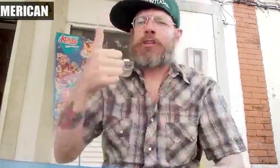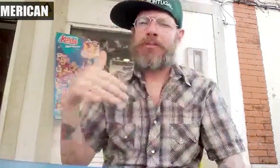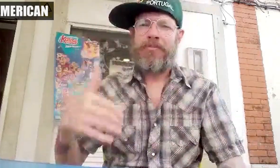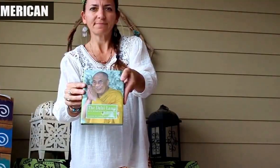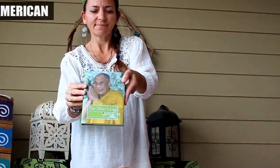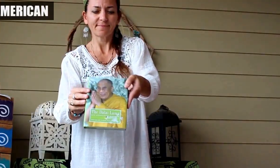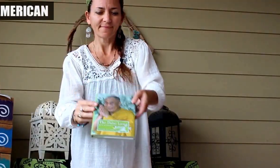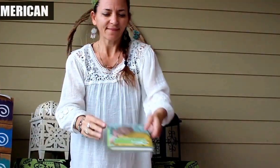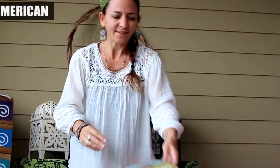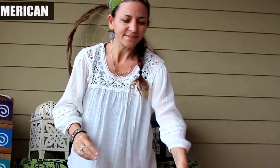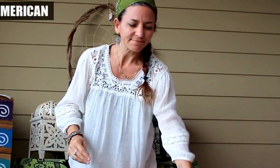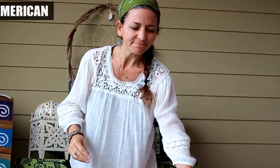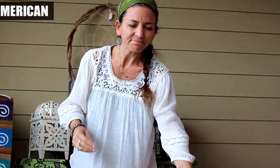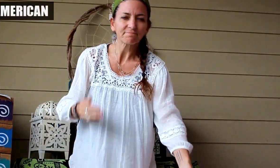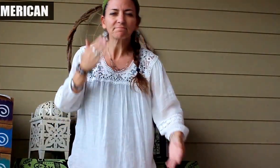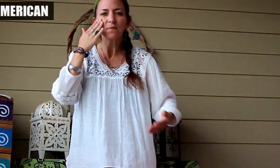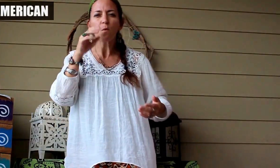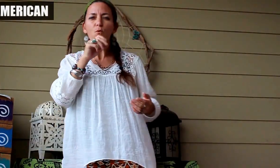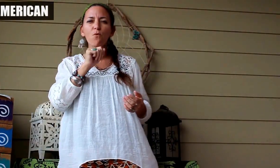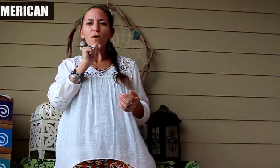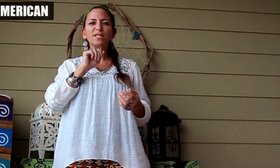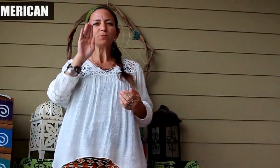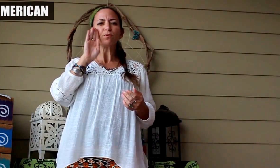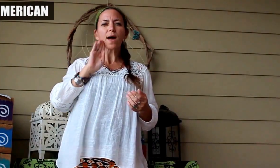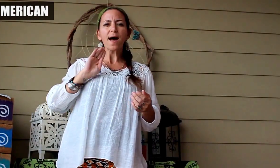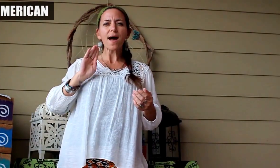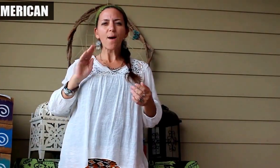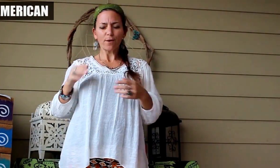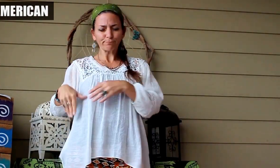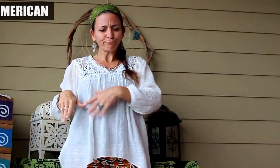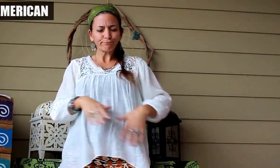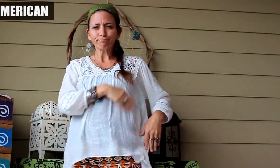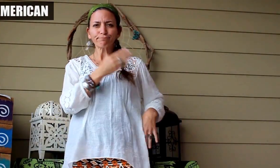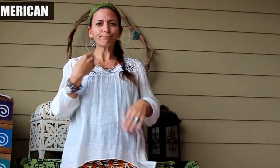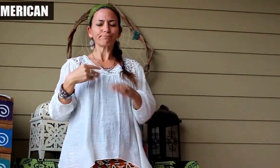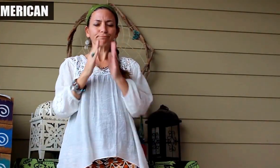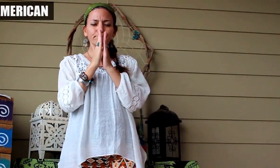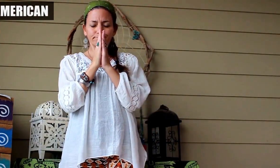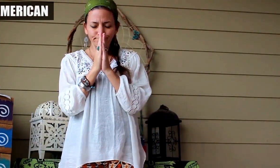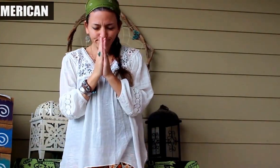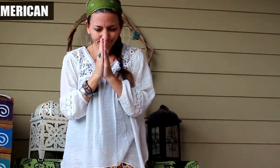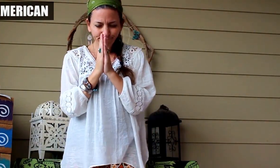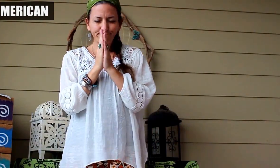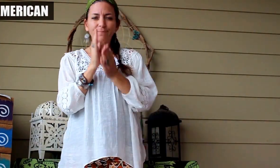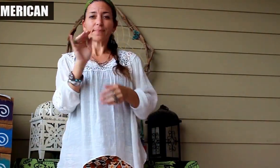You know the orange and brown clothing that people wear when they pray?